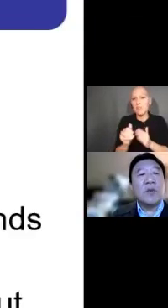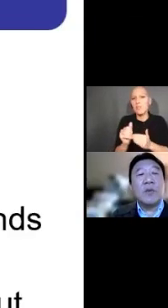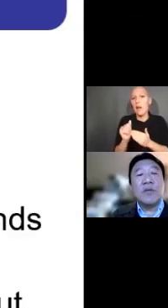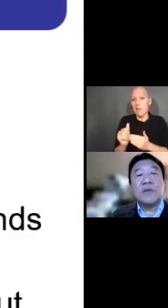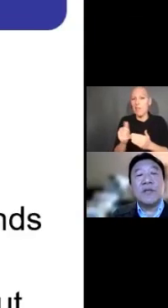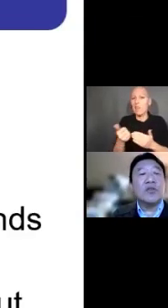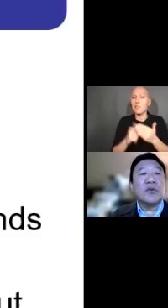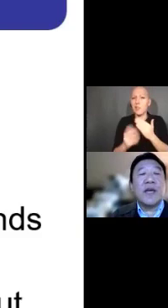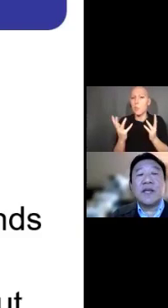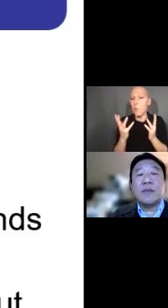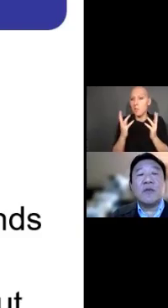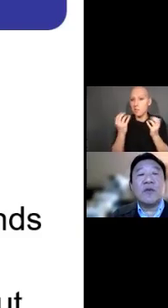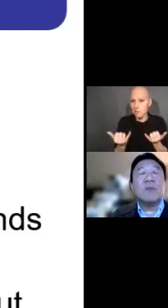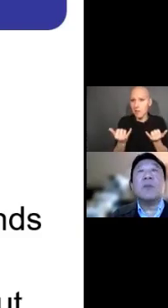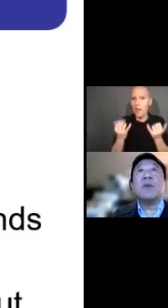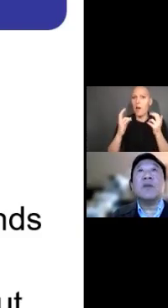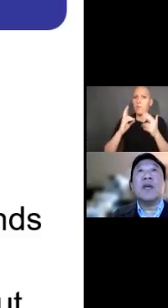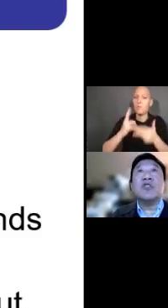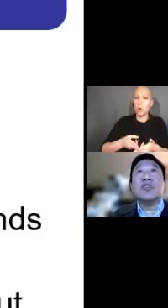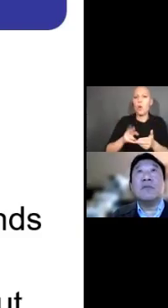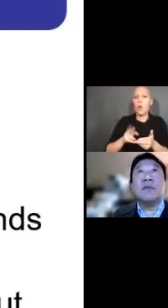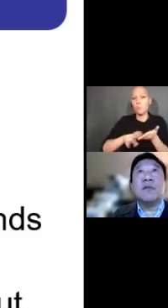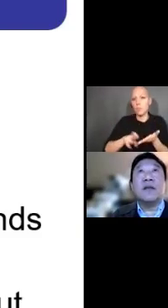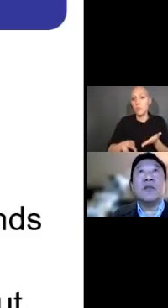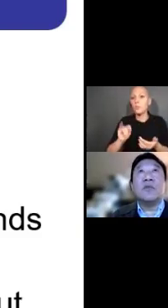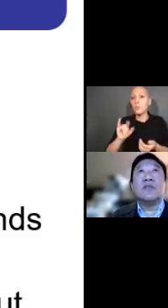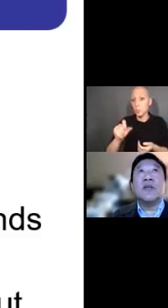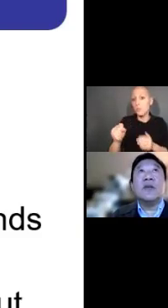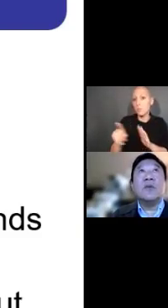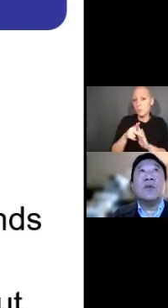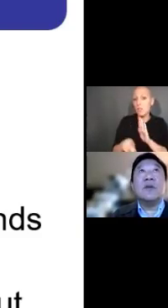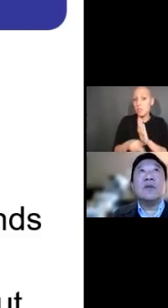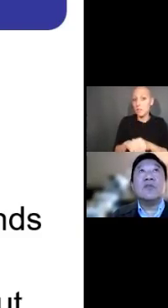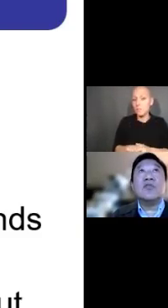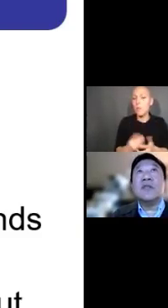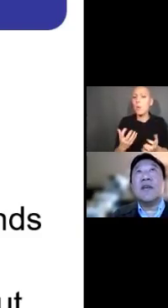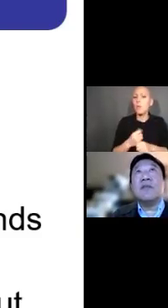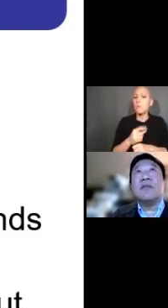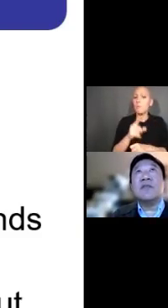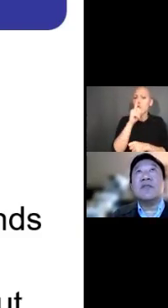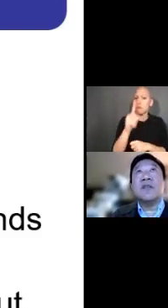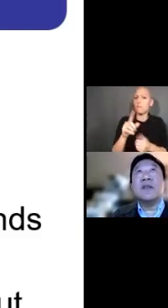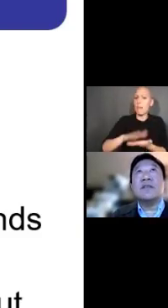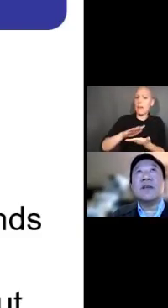We want to ensure academic freedom and publication. In other words, you shouldn't have a funder say, it's like,